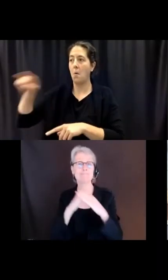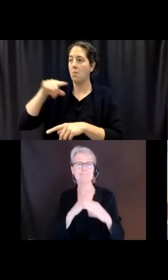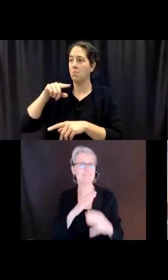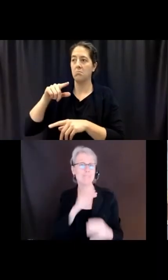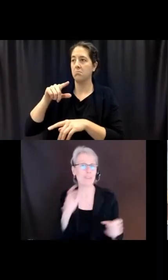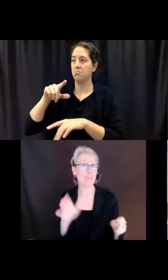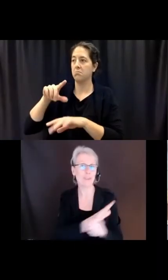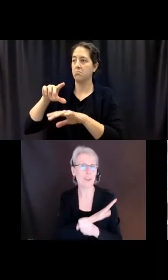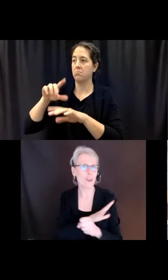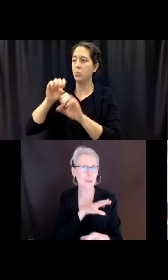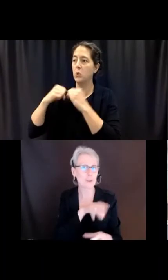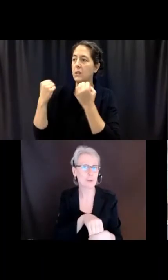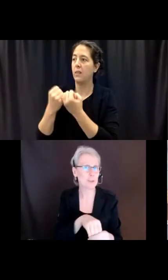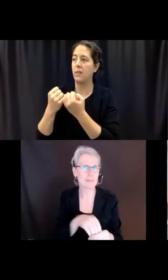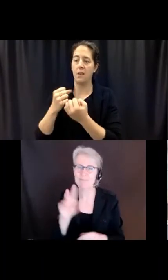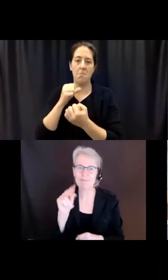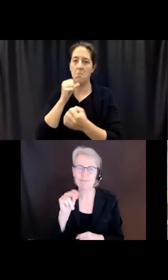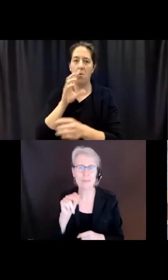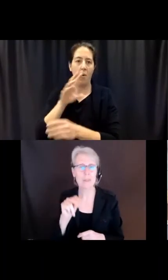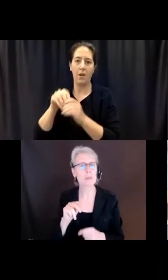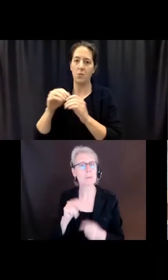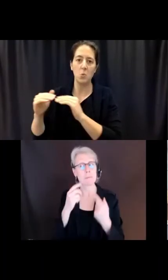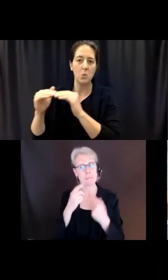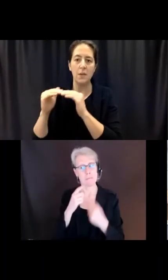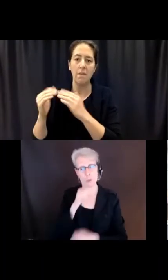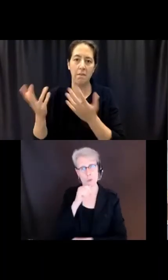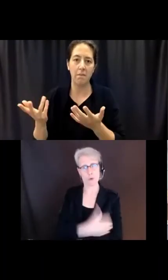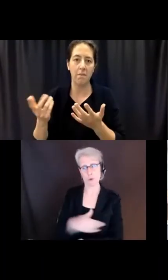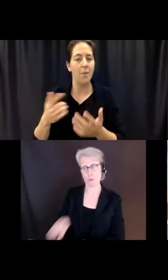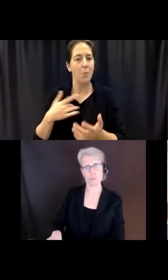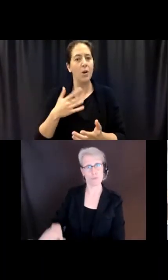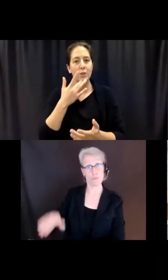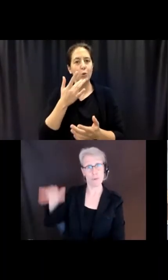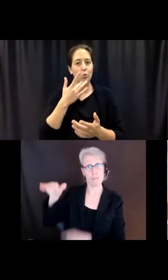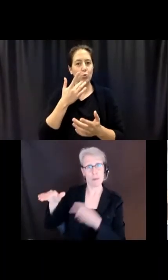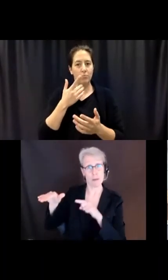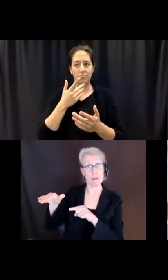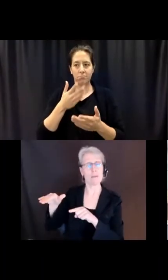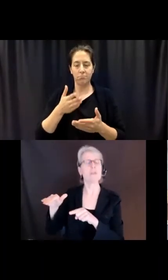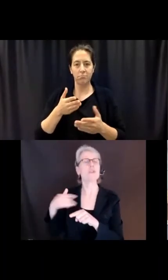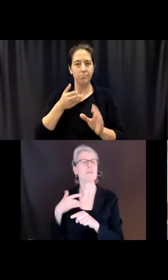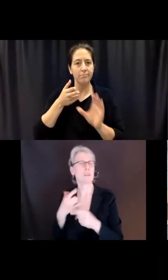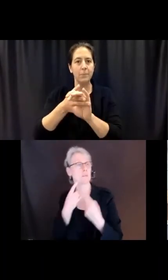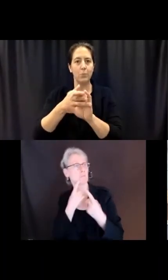PART OF SOMETHING THAT WHEN MY DAUGHTER GROWS UP SHE CAN FEEL INCLUDED IN WHATEVER SHE WANTS